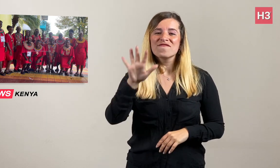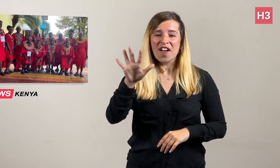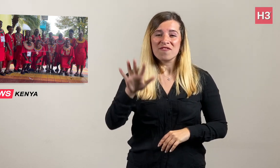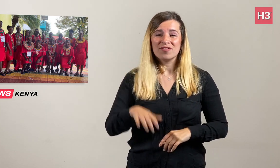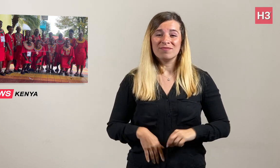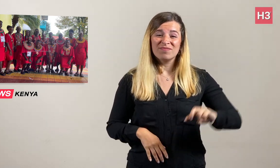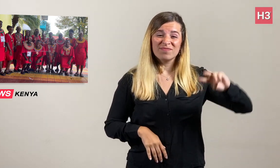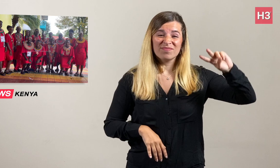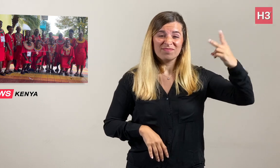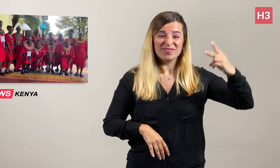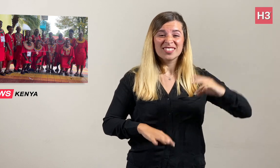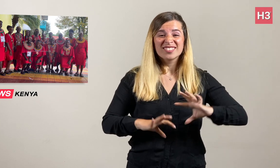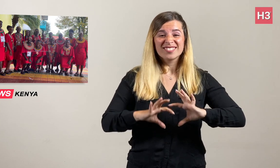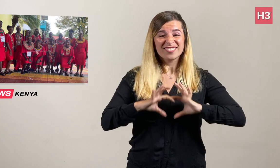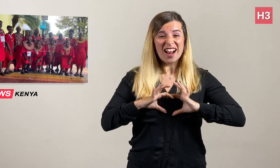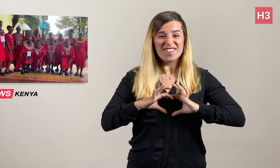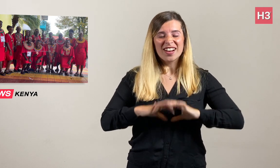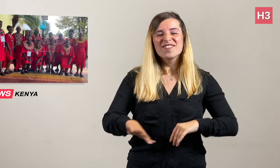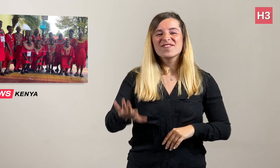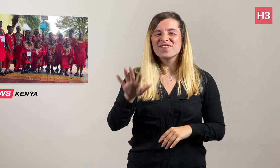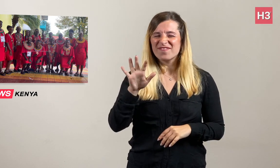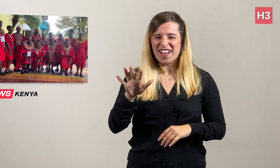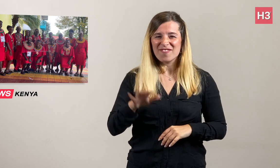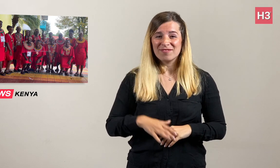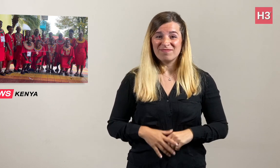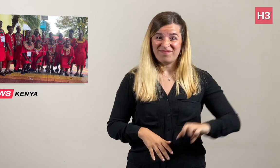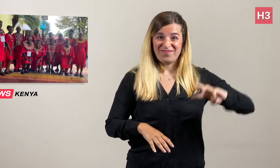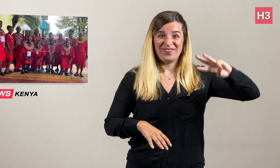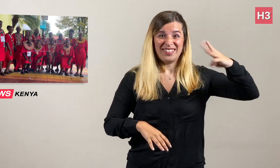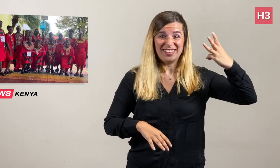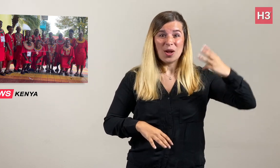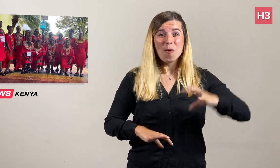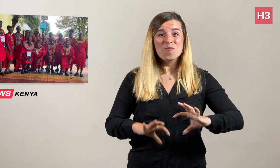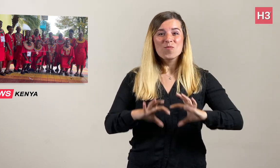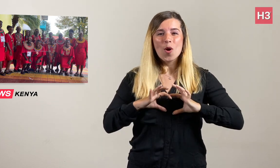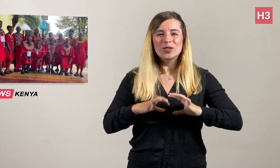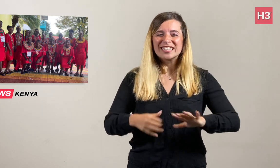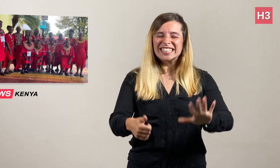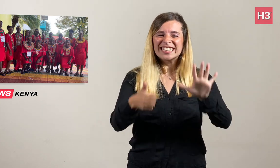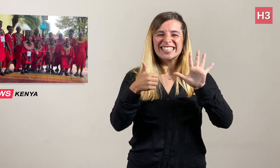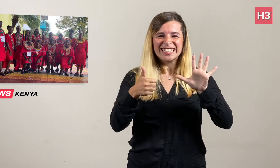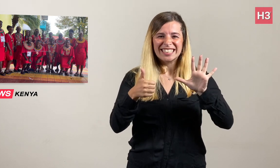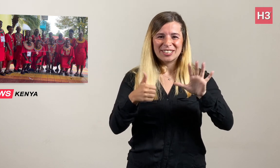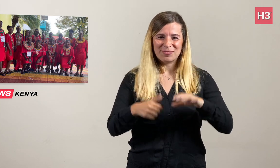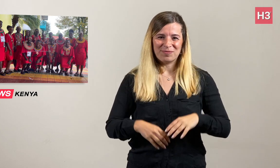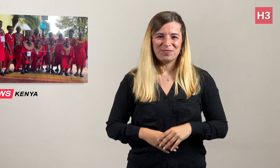at the last Deaflympic games in Samsun, Turkey.